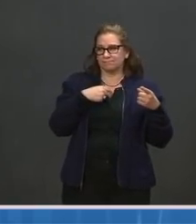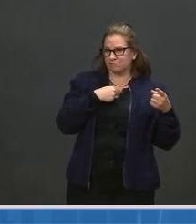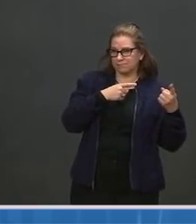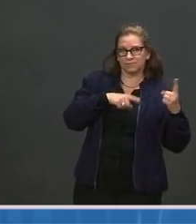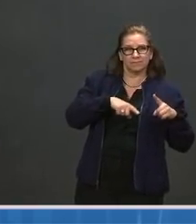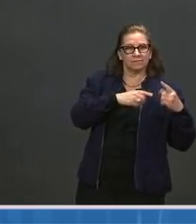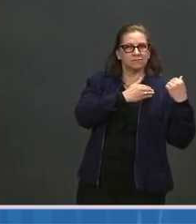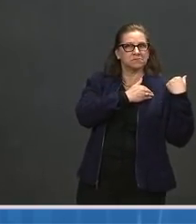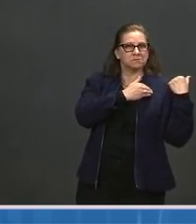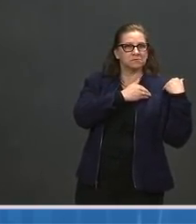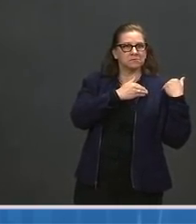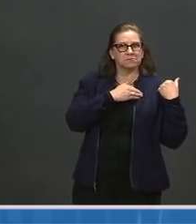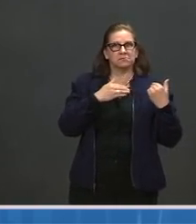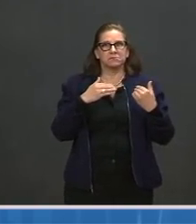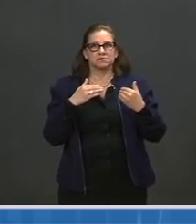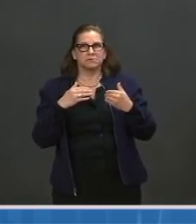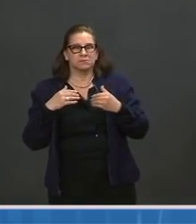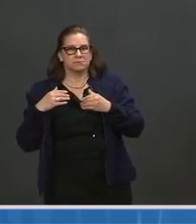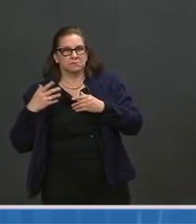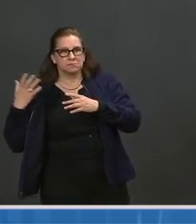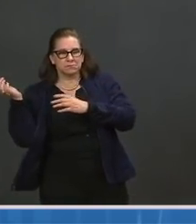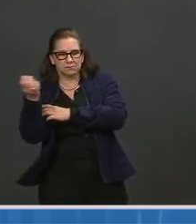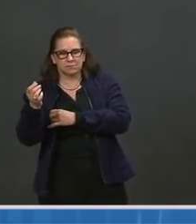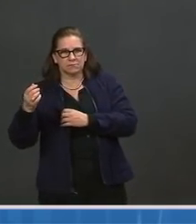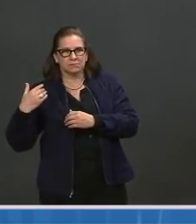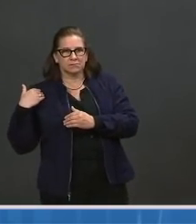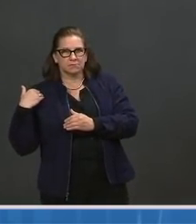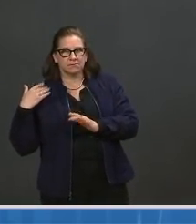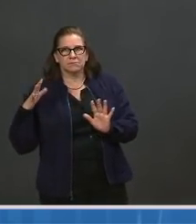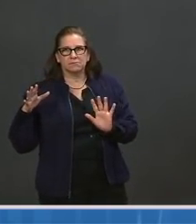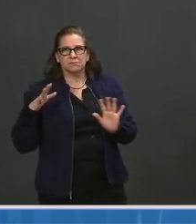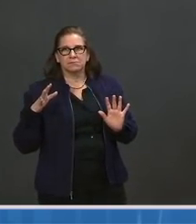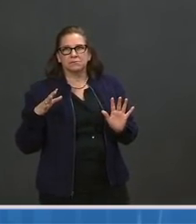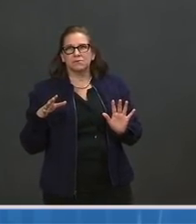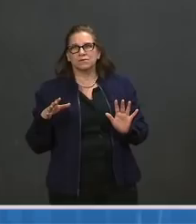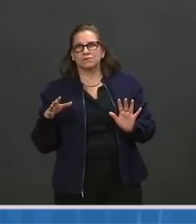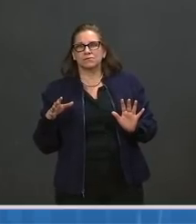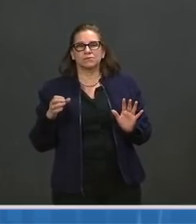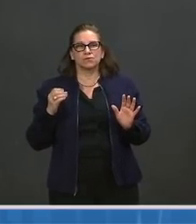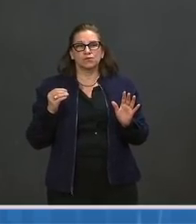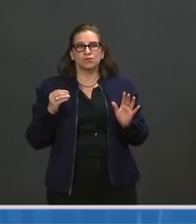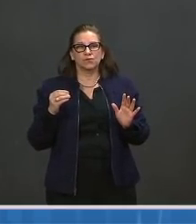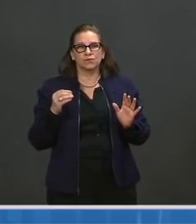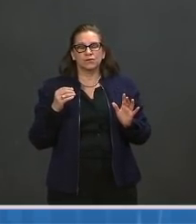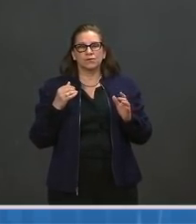over the course of the coming week. I would leave that to the company. Next question.